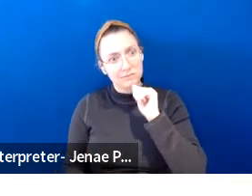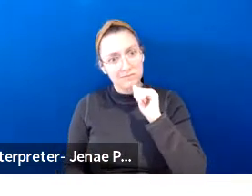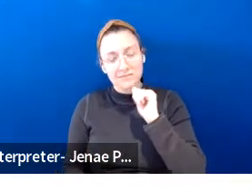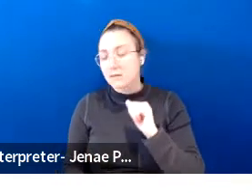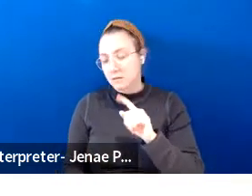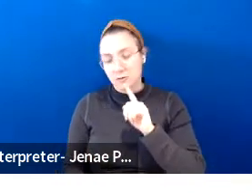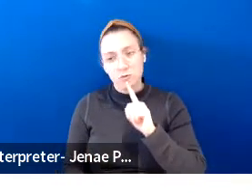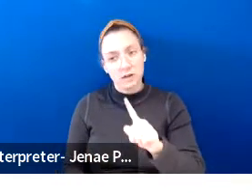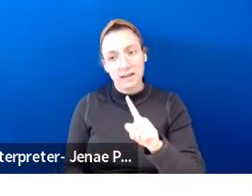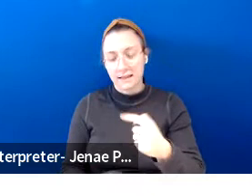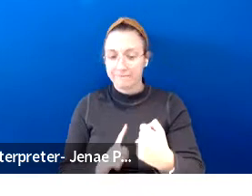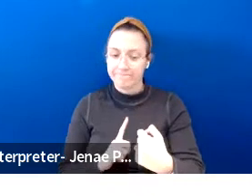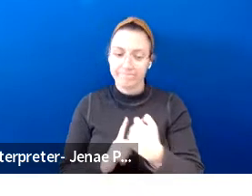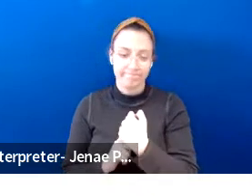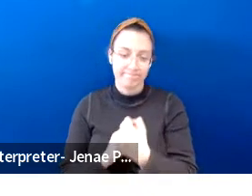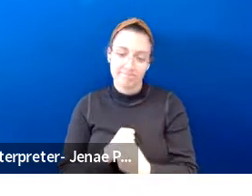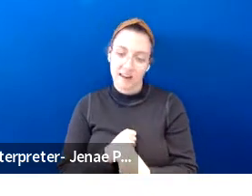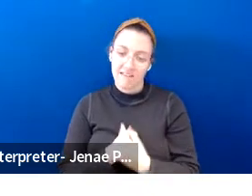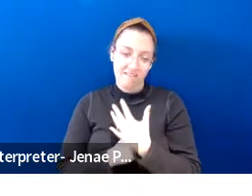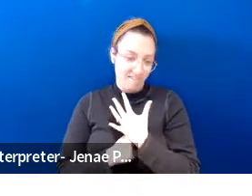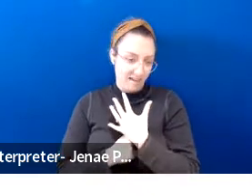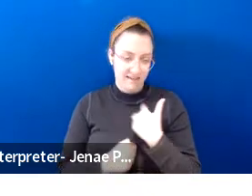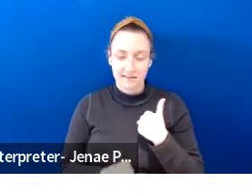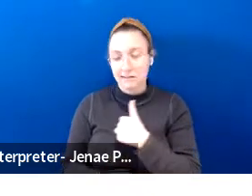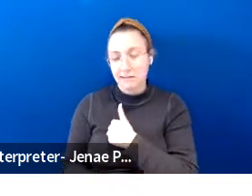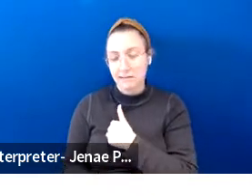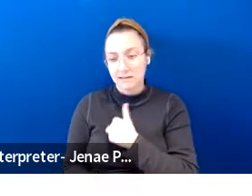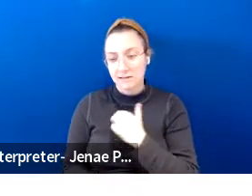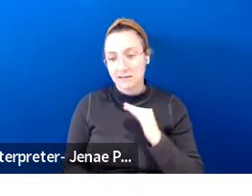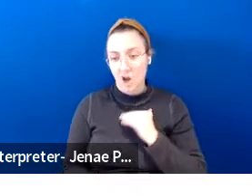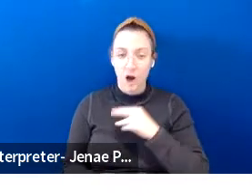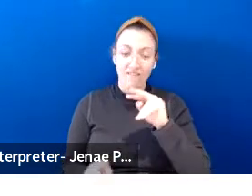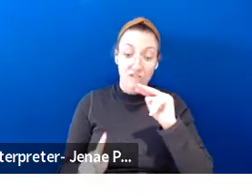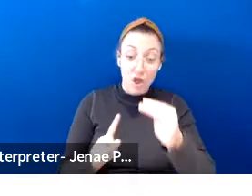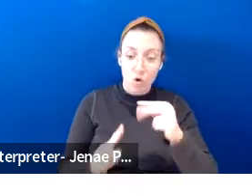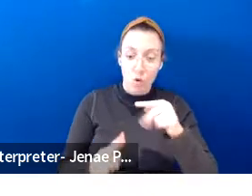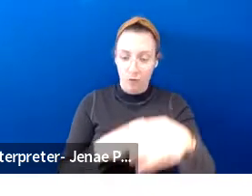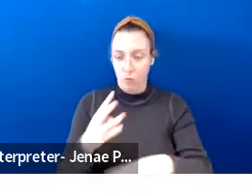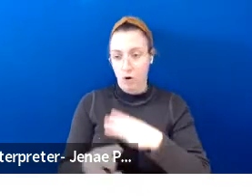an impact on our view of the world. And potentially have led to burnout.